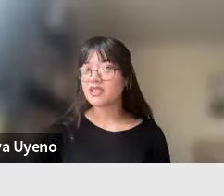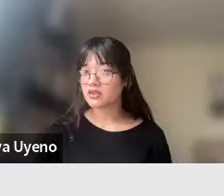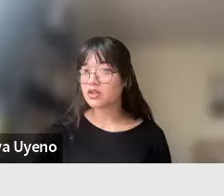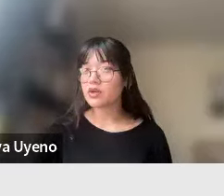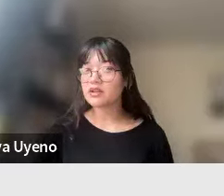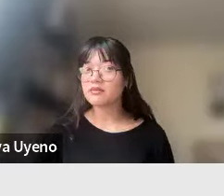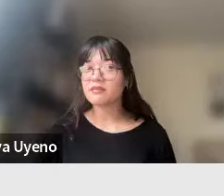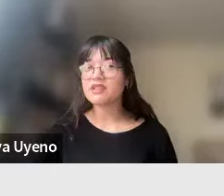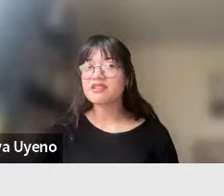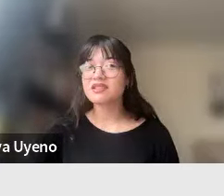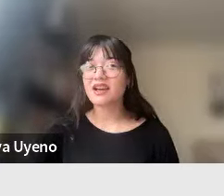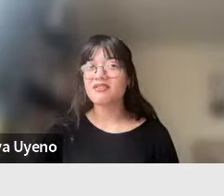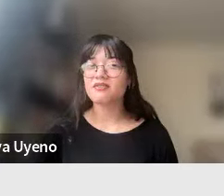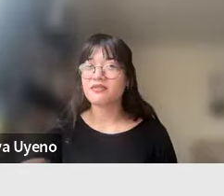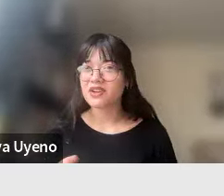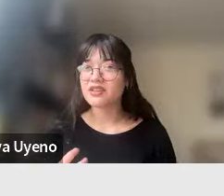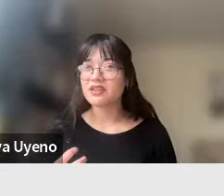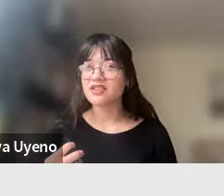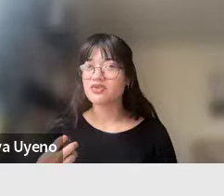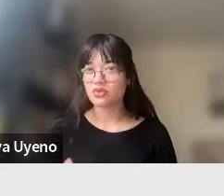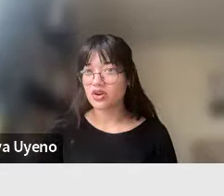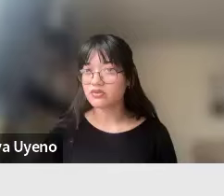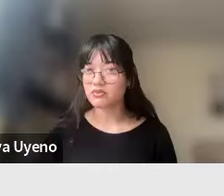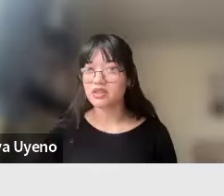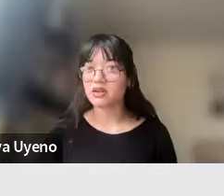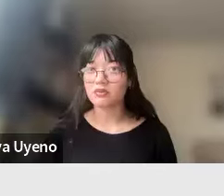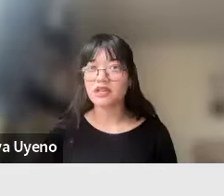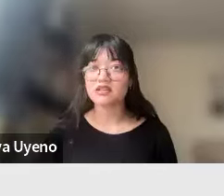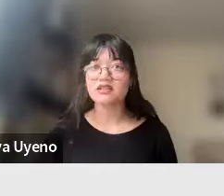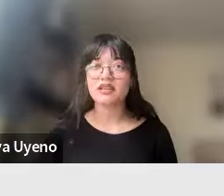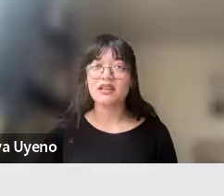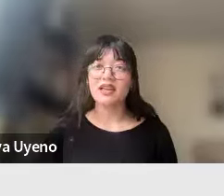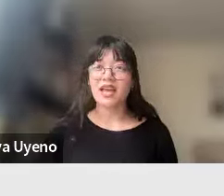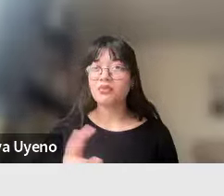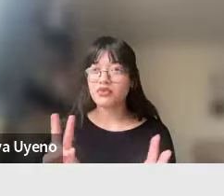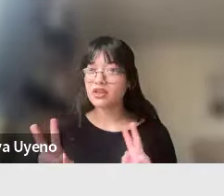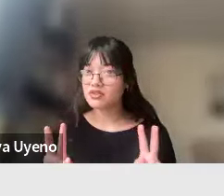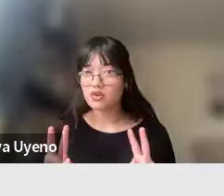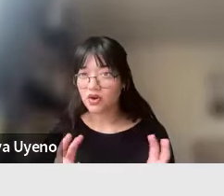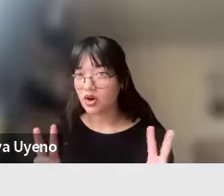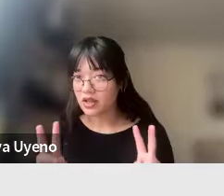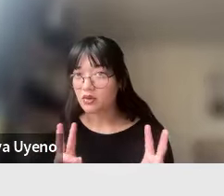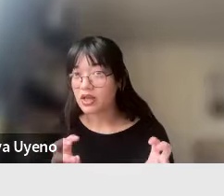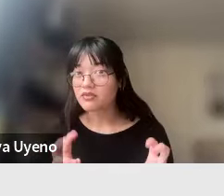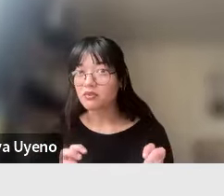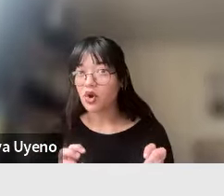many other low income families, have very strong family obligations and moving so far away from